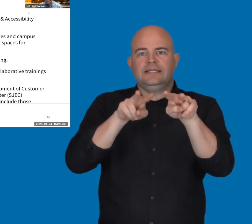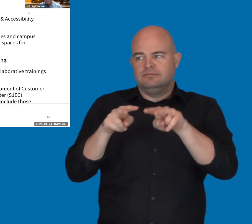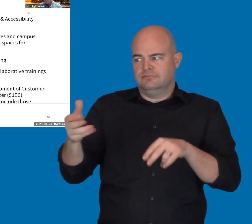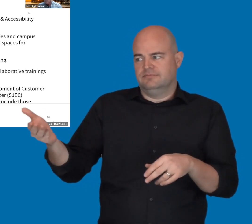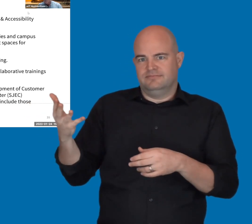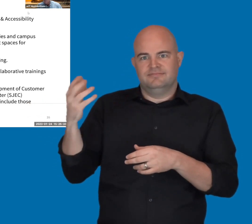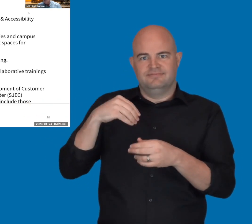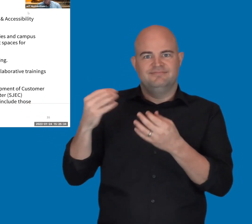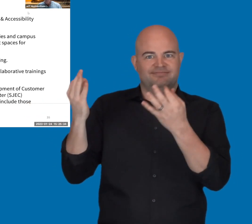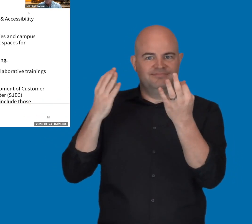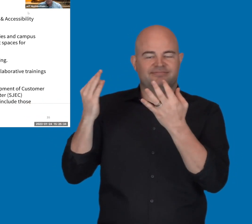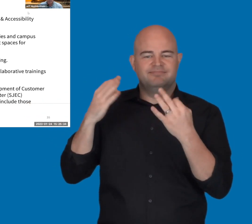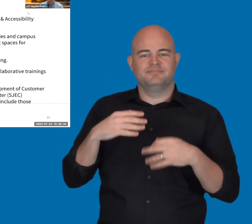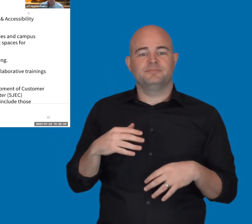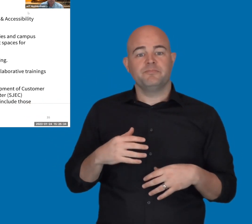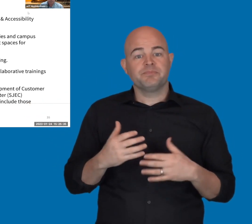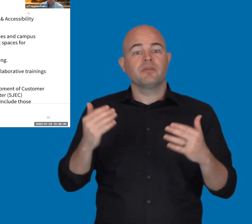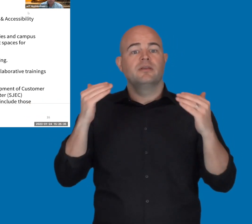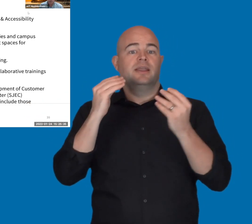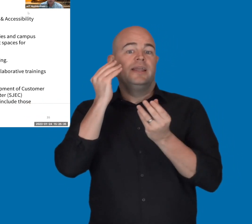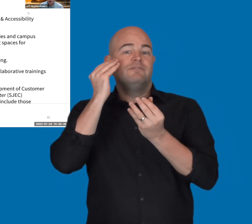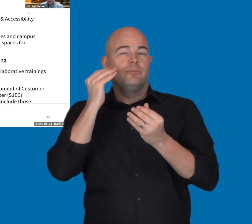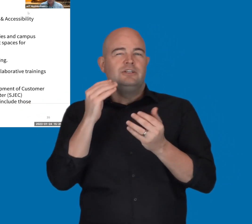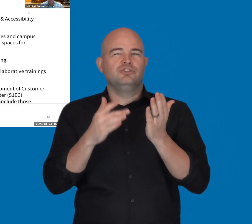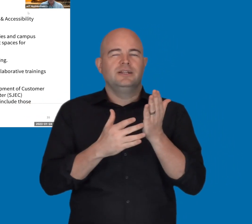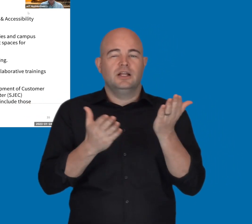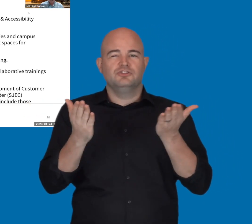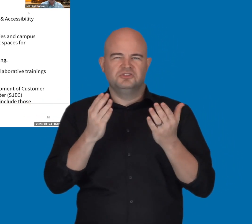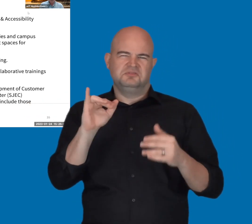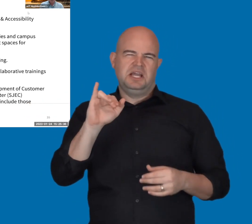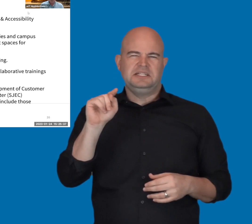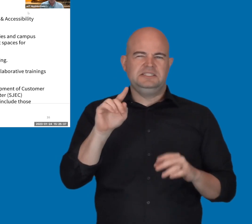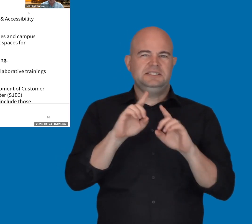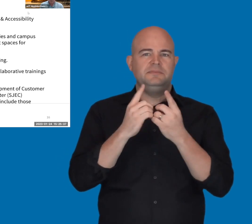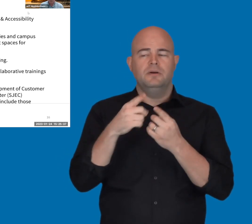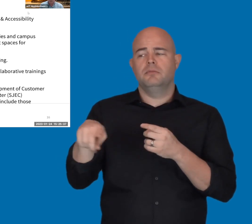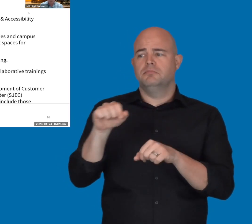within close proximity to the president with the VPSS and VPI